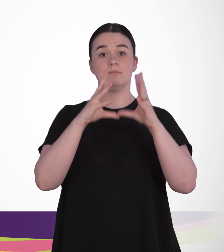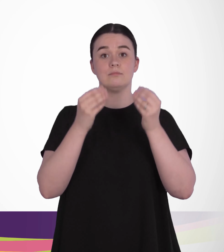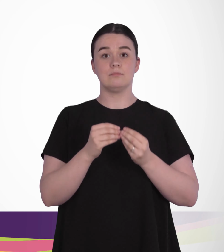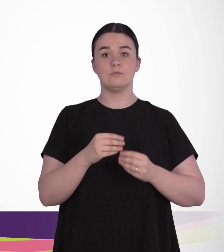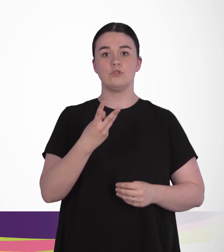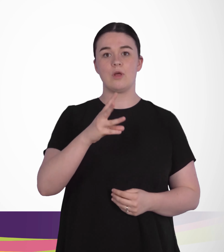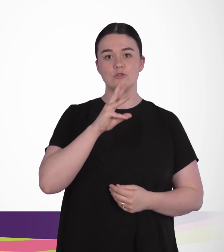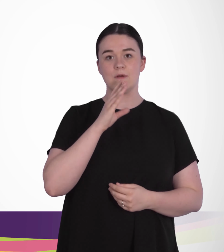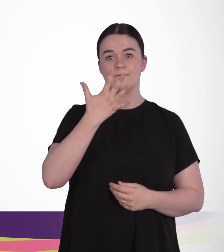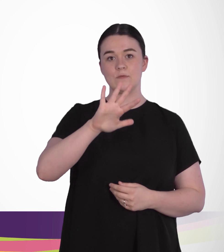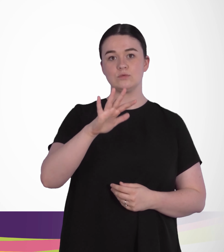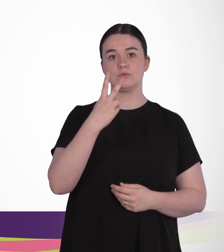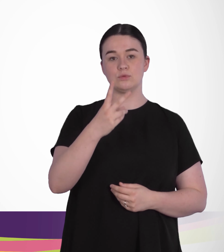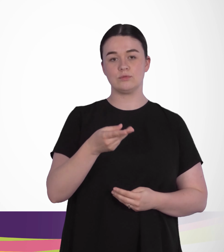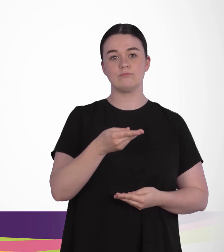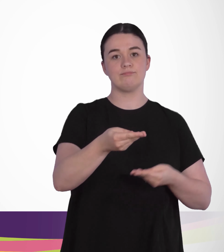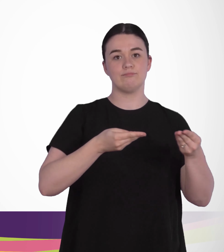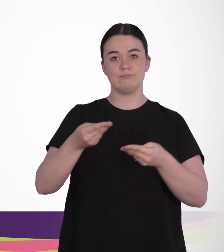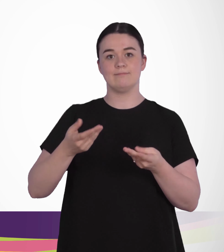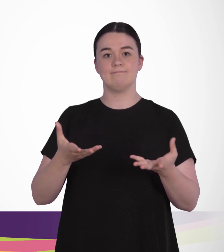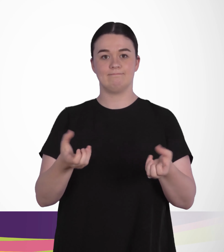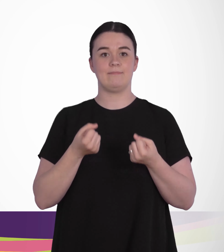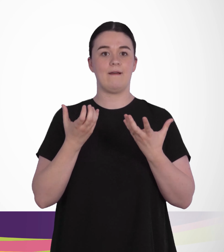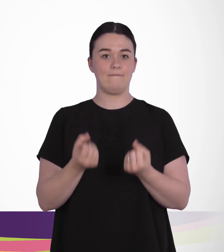with 352 submissions received.